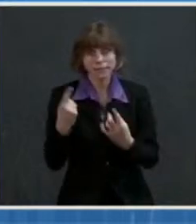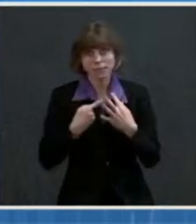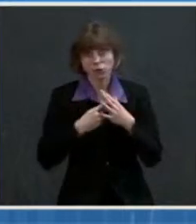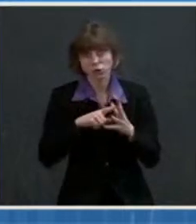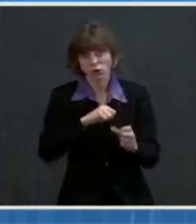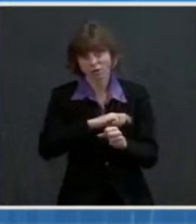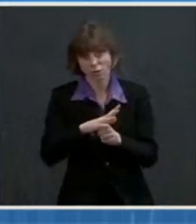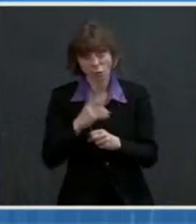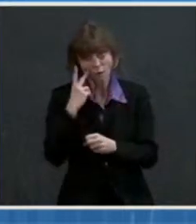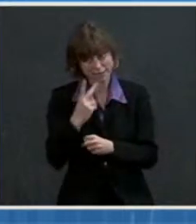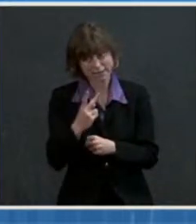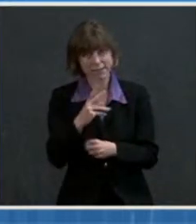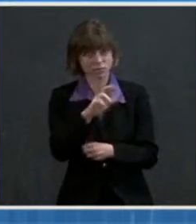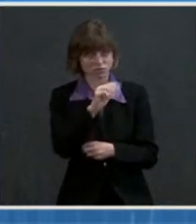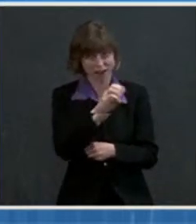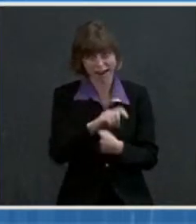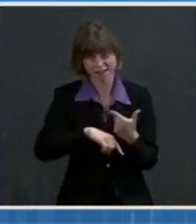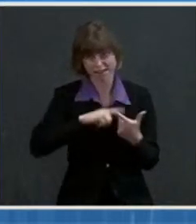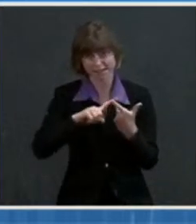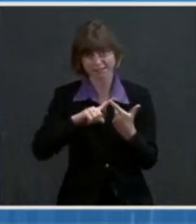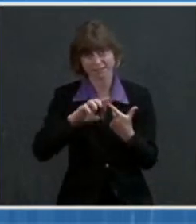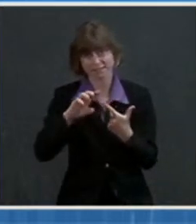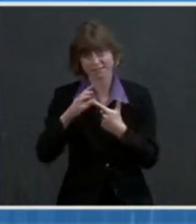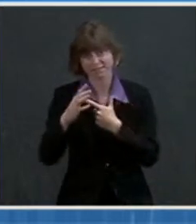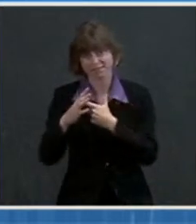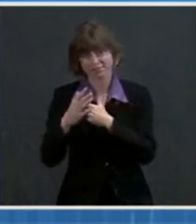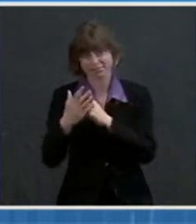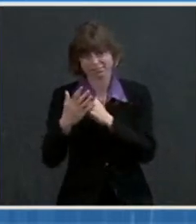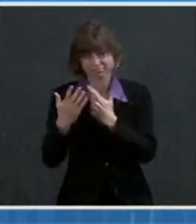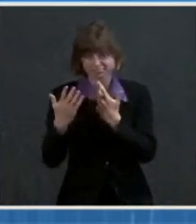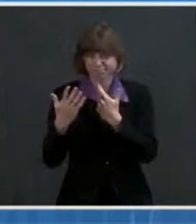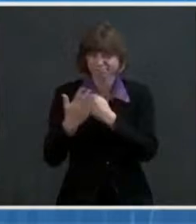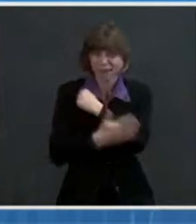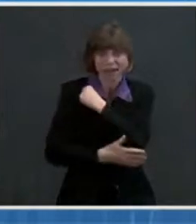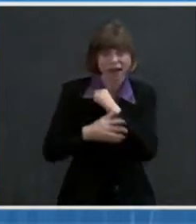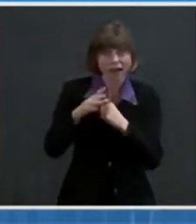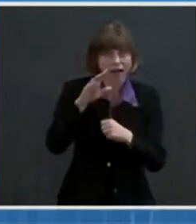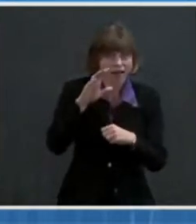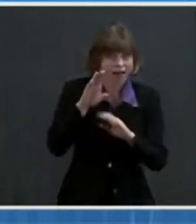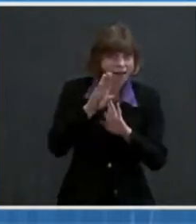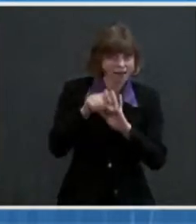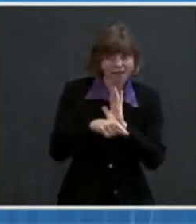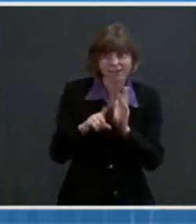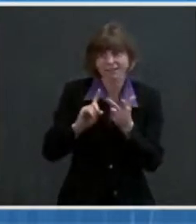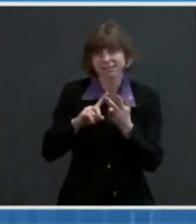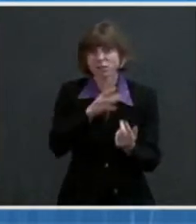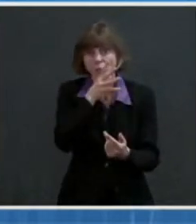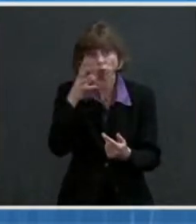PANDEMIC, WE HAVE ALL SEEN THAT